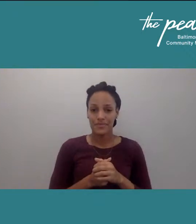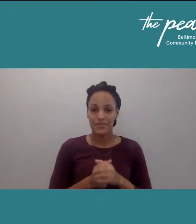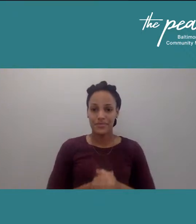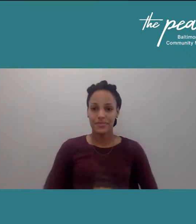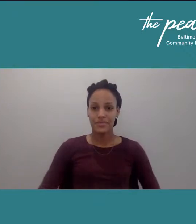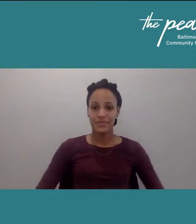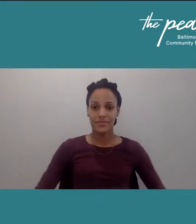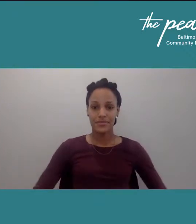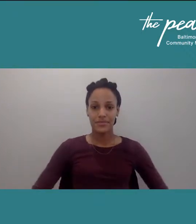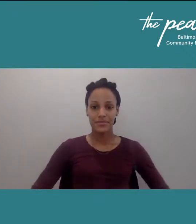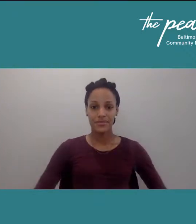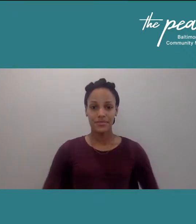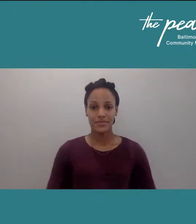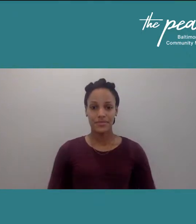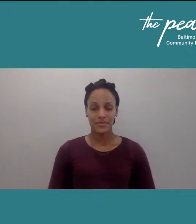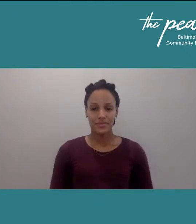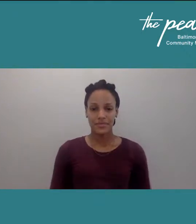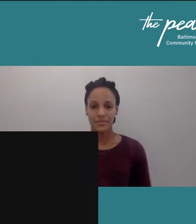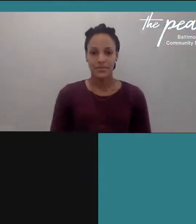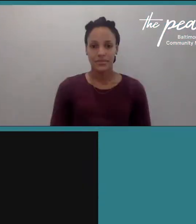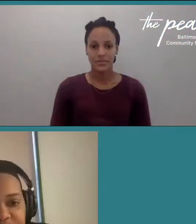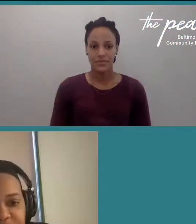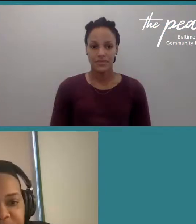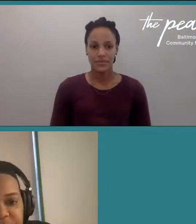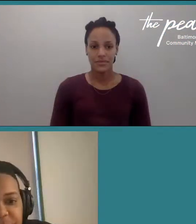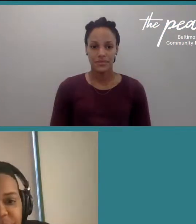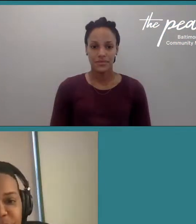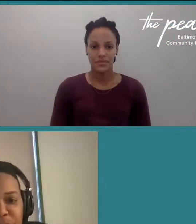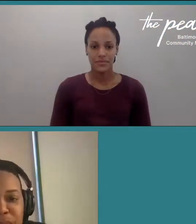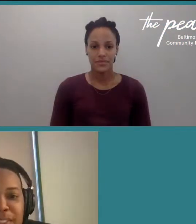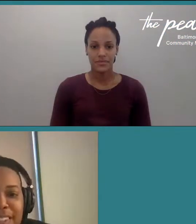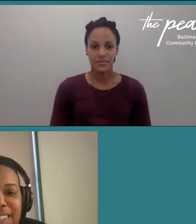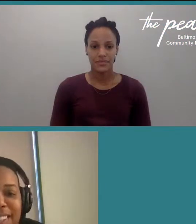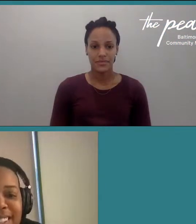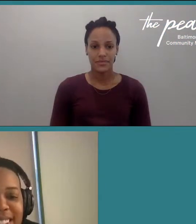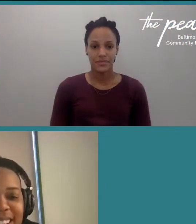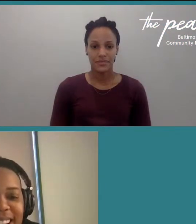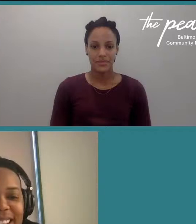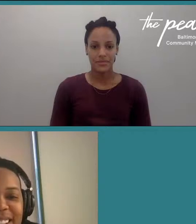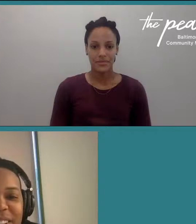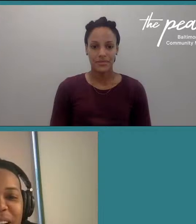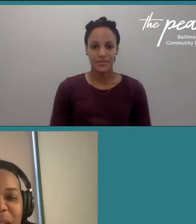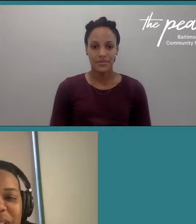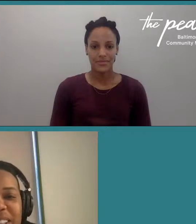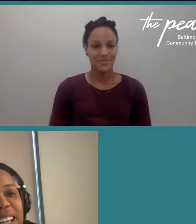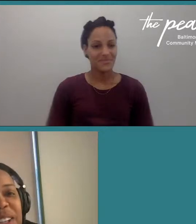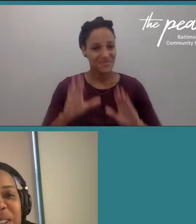we need more. So let's talk about economic empowerment and giving them baby steps and